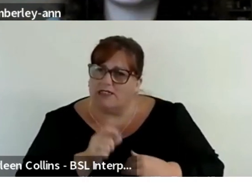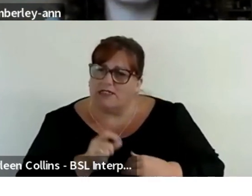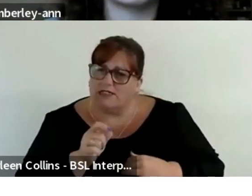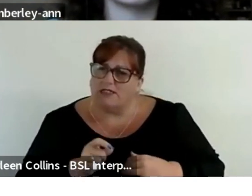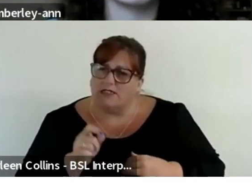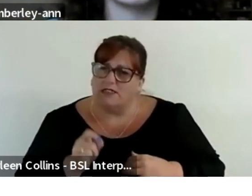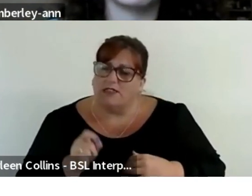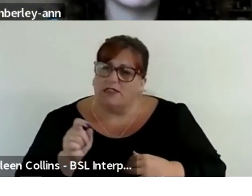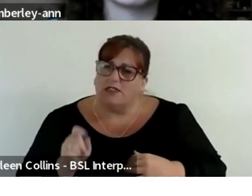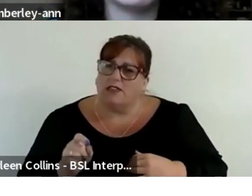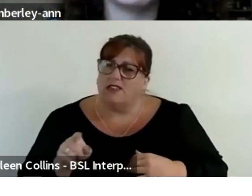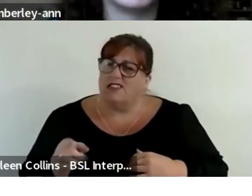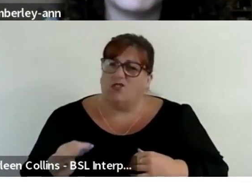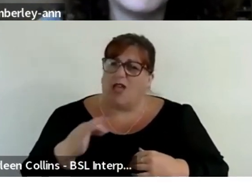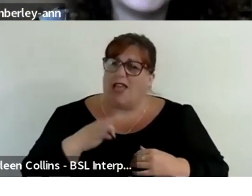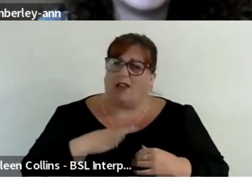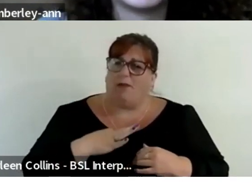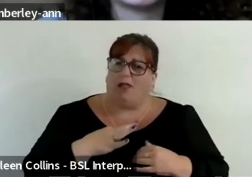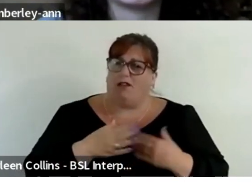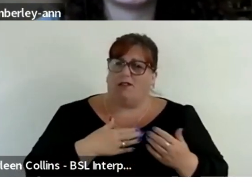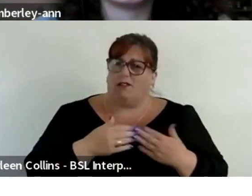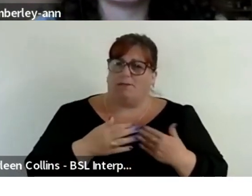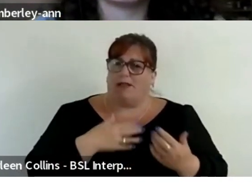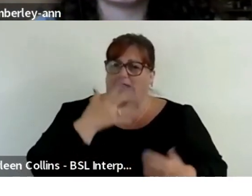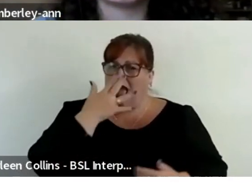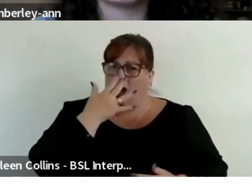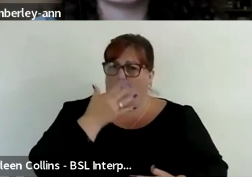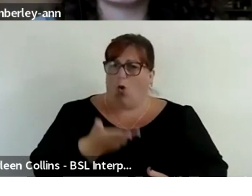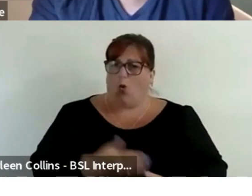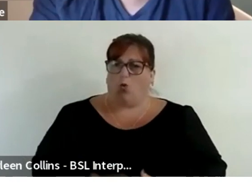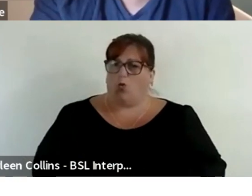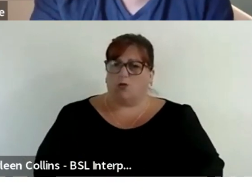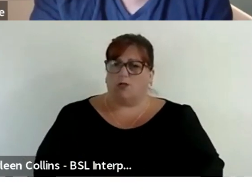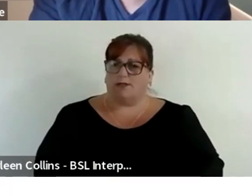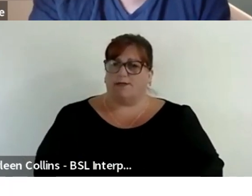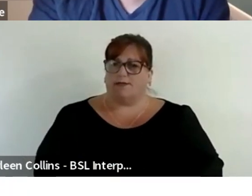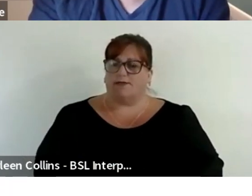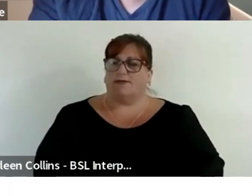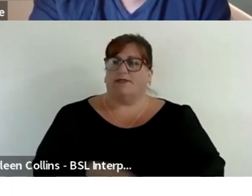You can apply to us no matter how old you are. Thank you for that, Kim.